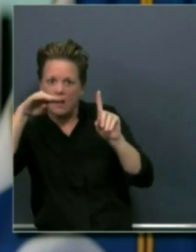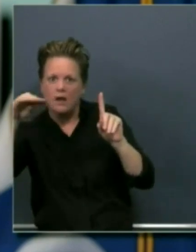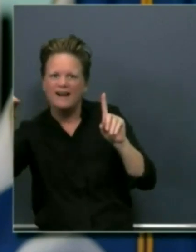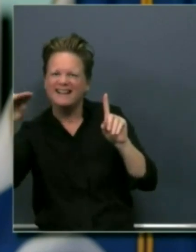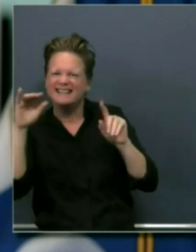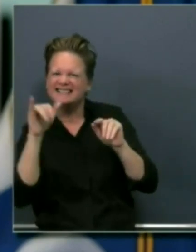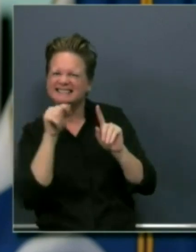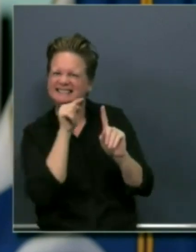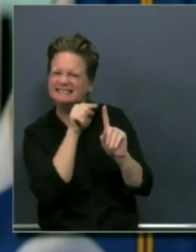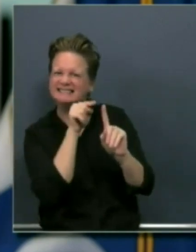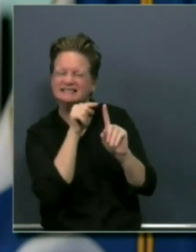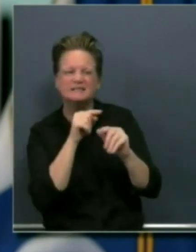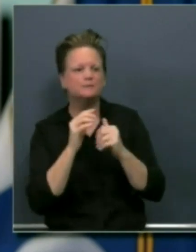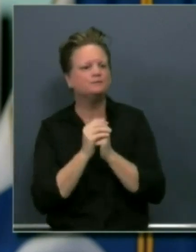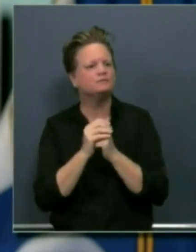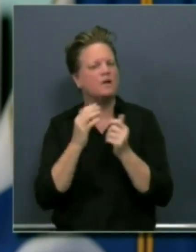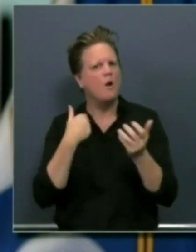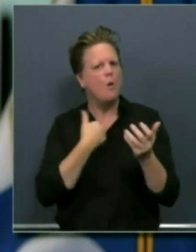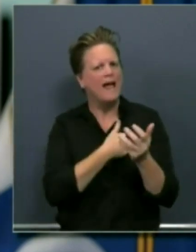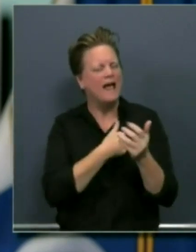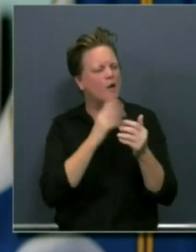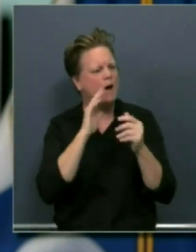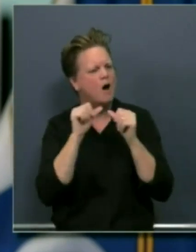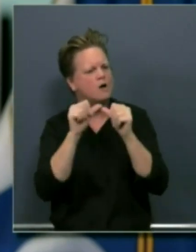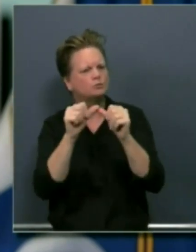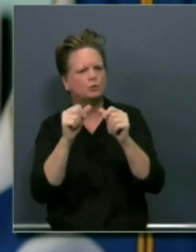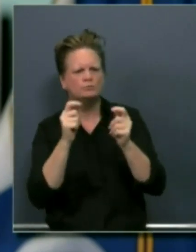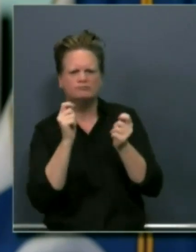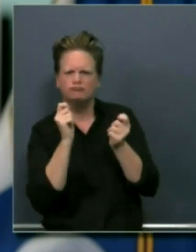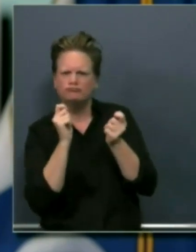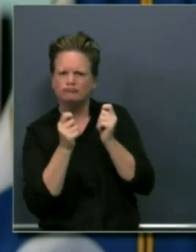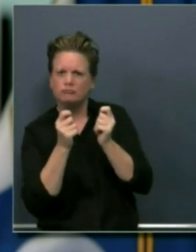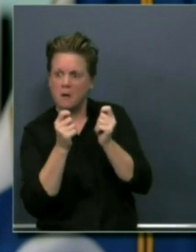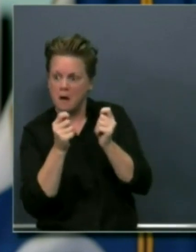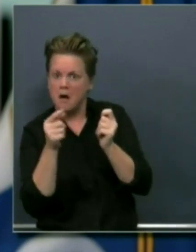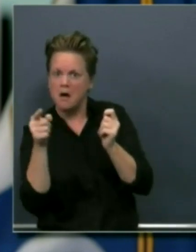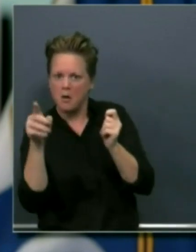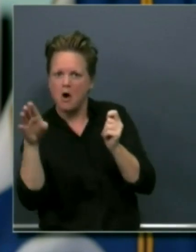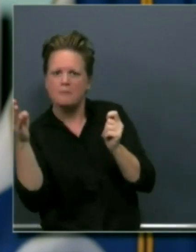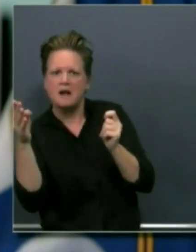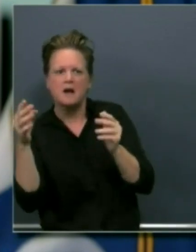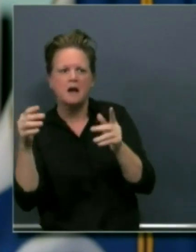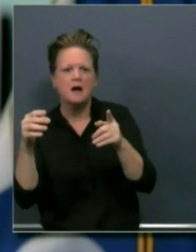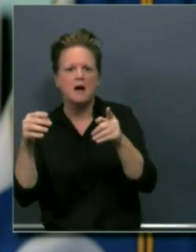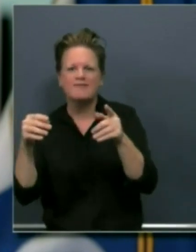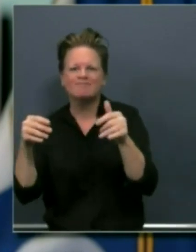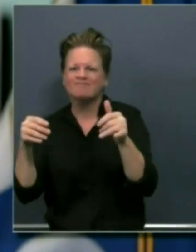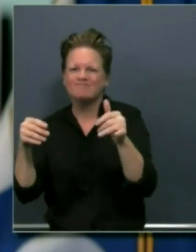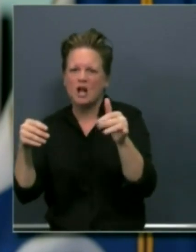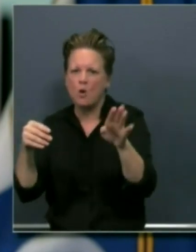CONTINUE TO SEE. LINE STABILIZING CONTINUE, AH THE GOOD PHYSICAL DISTANCING THAT'S THE MONSTER BALL STILL DESPITE AN INCREASE OF